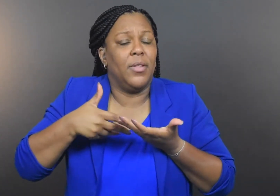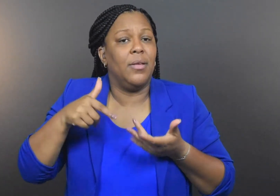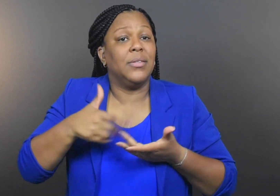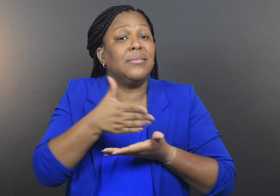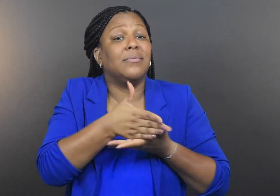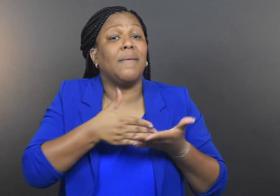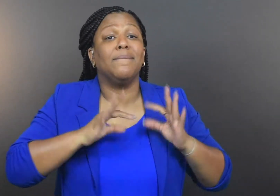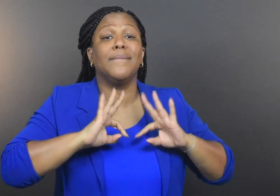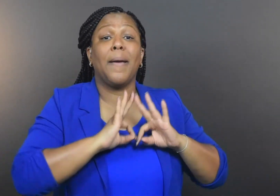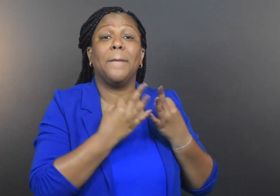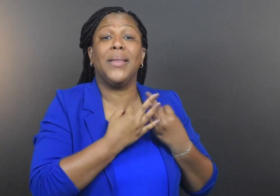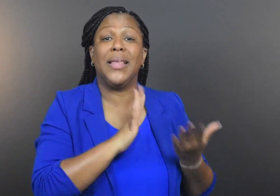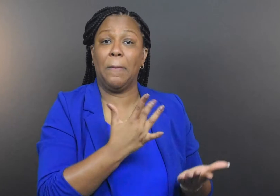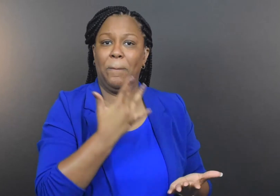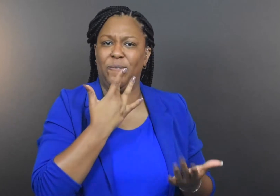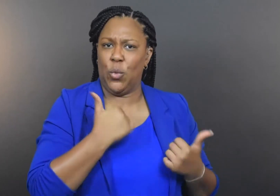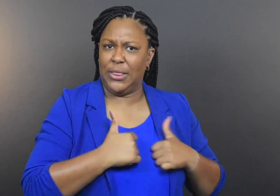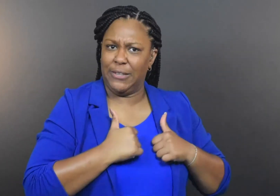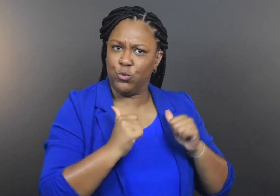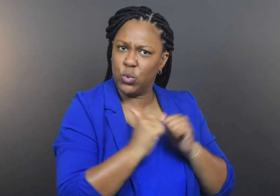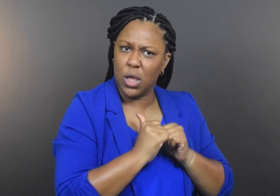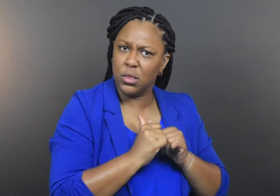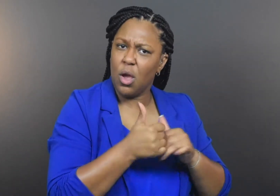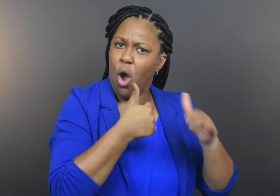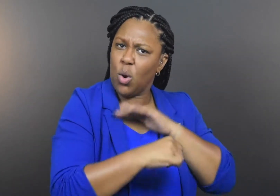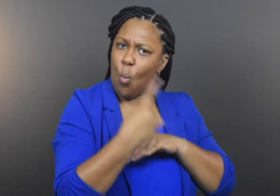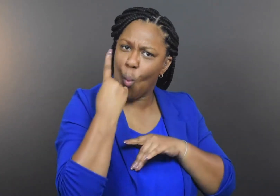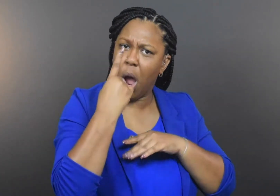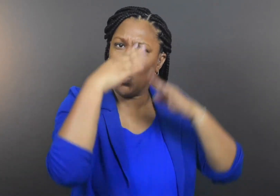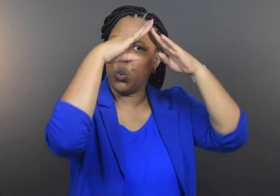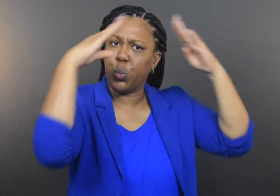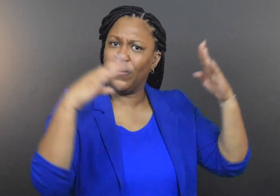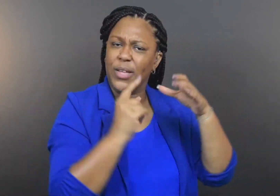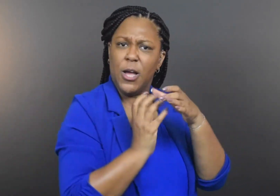Some families prefer to live together under one roof, so they can look after one another.